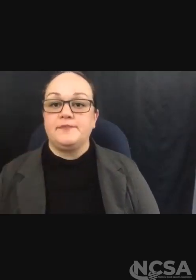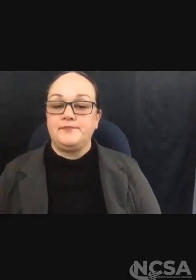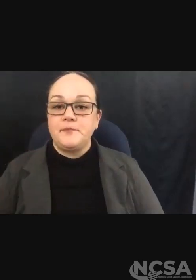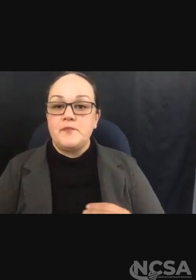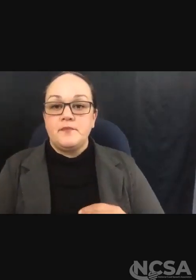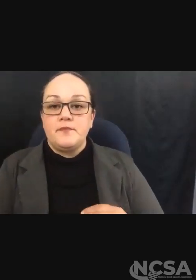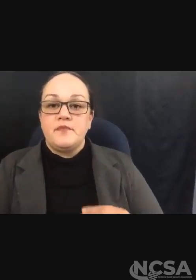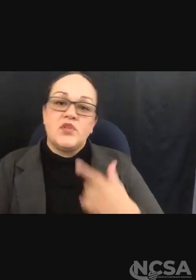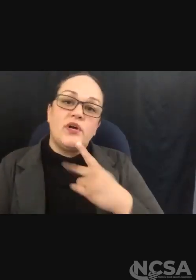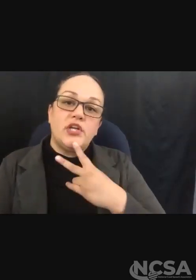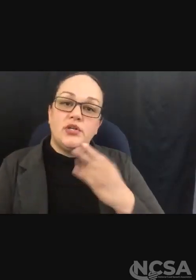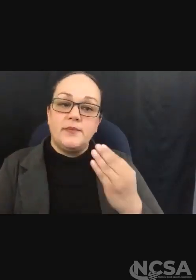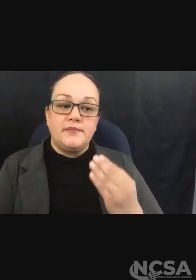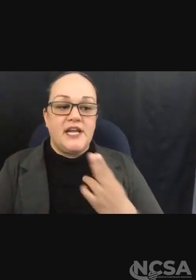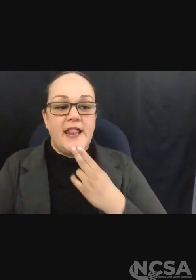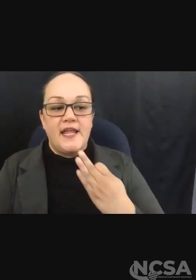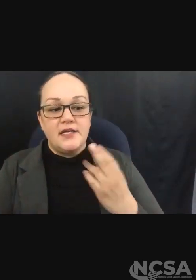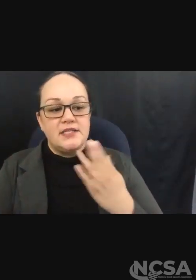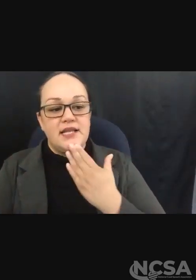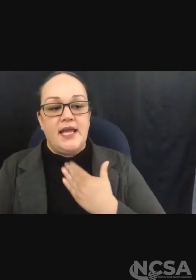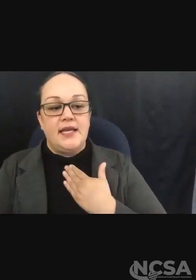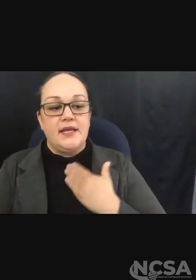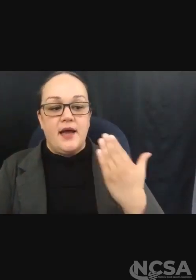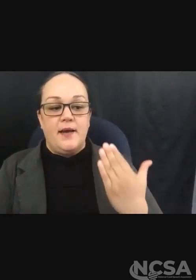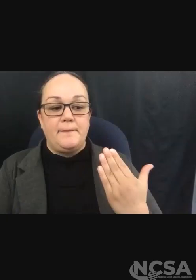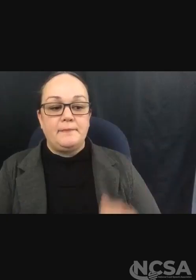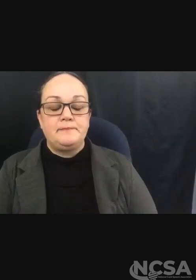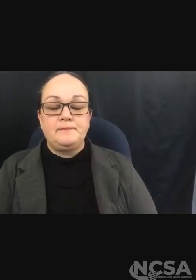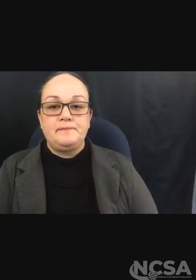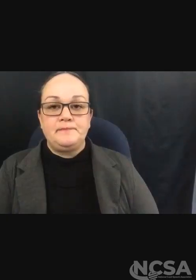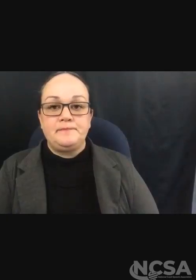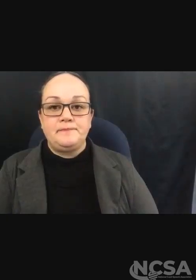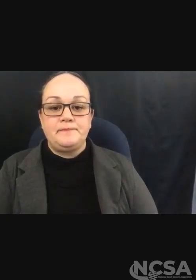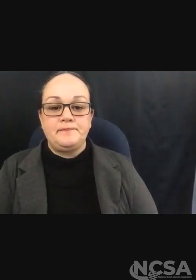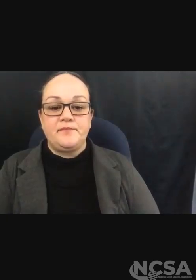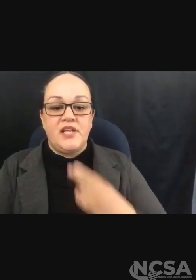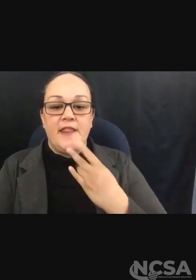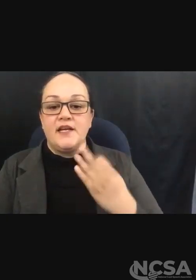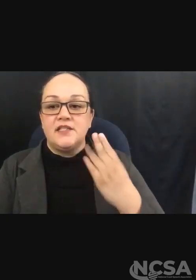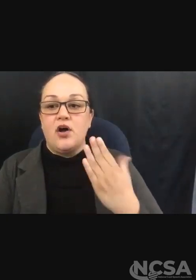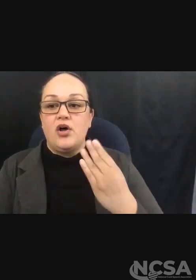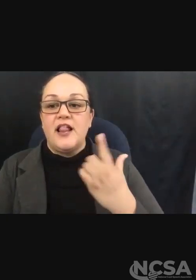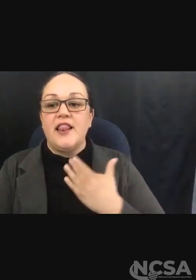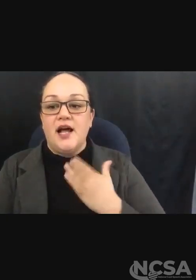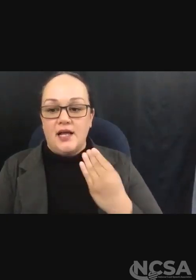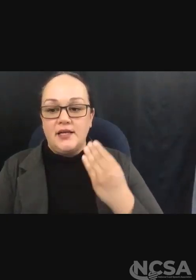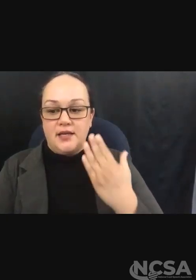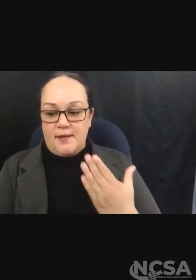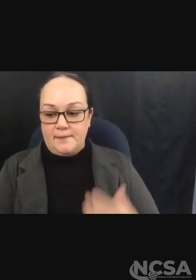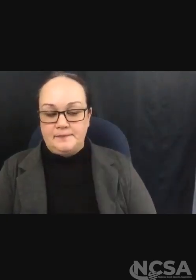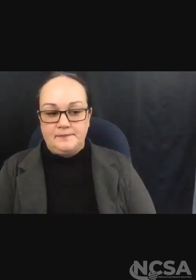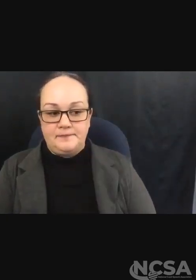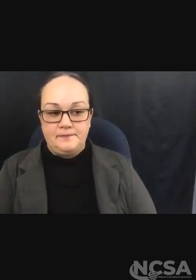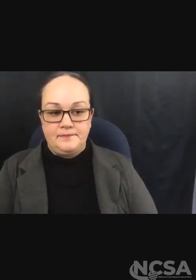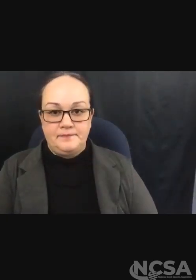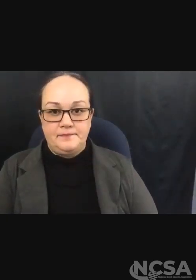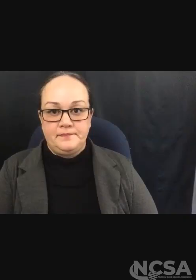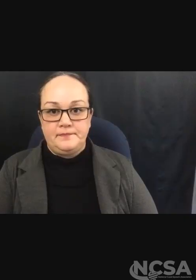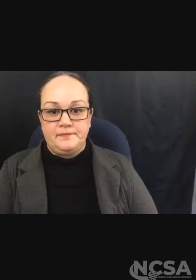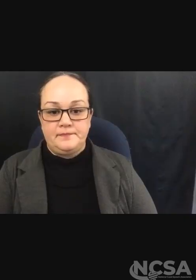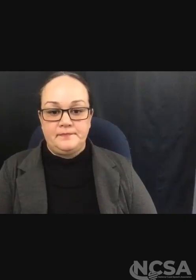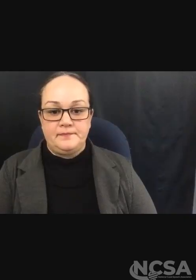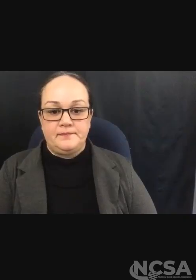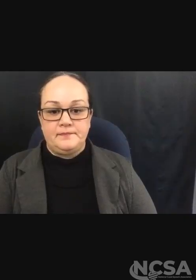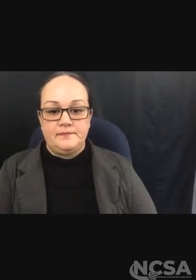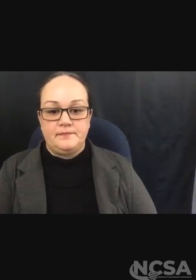You know there's an online a